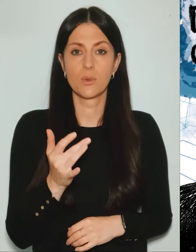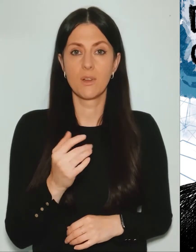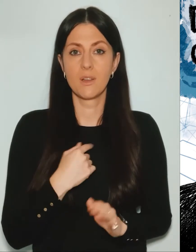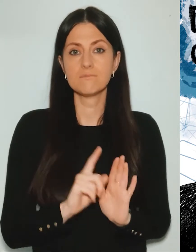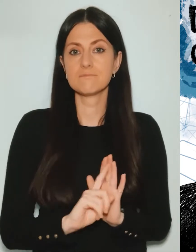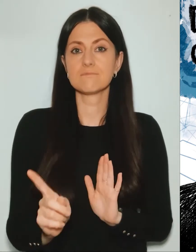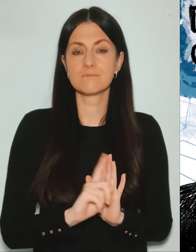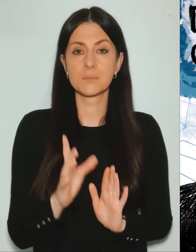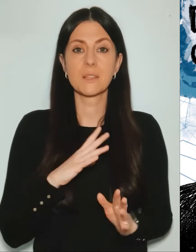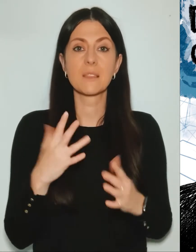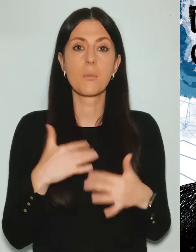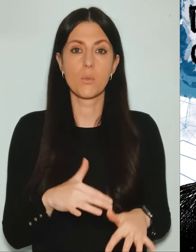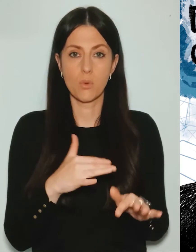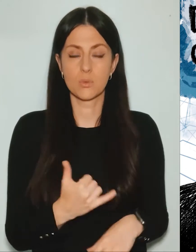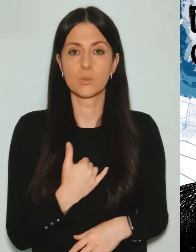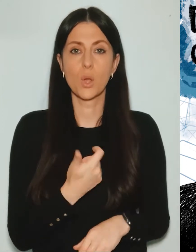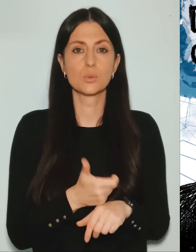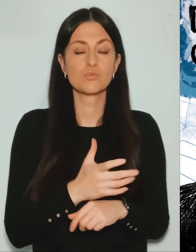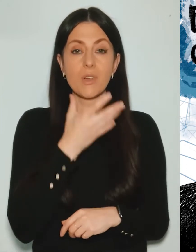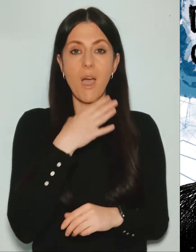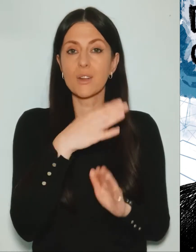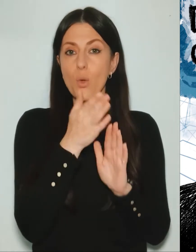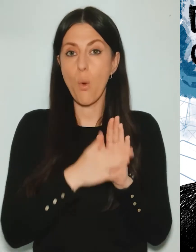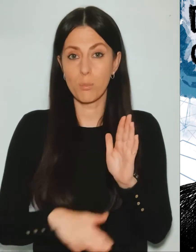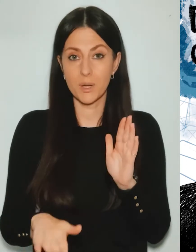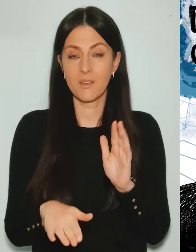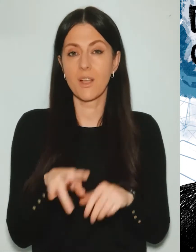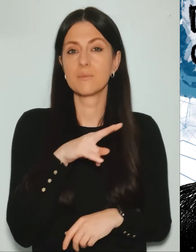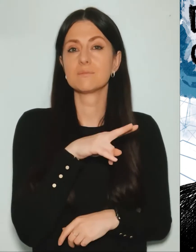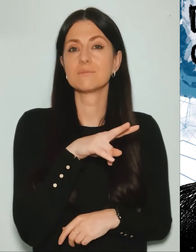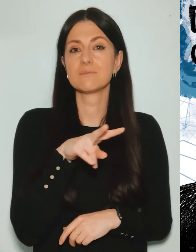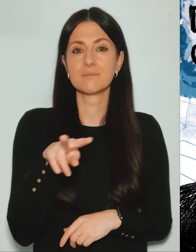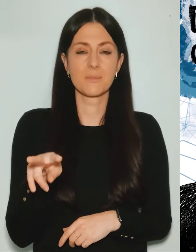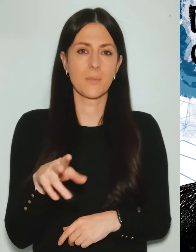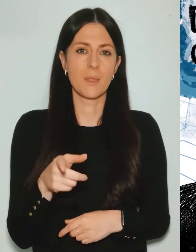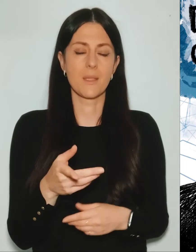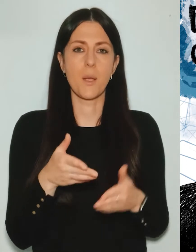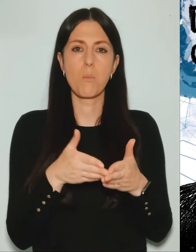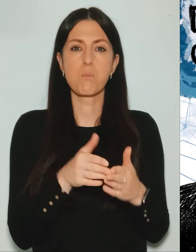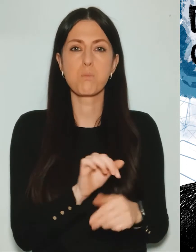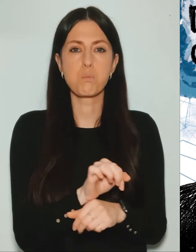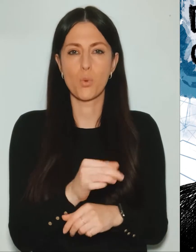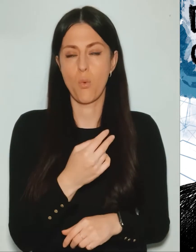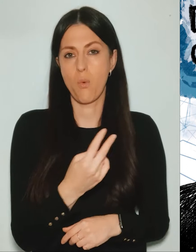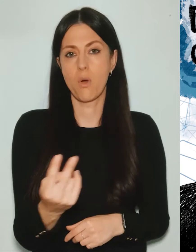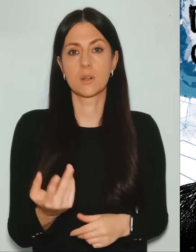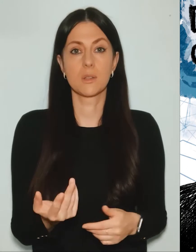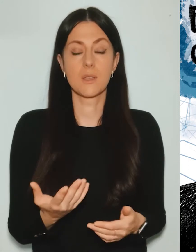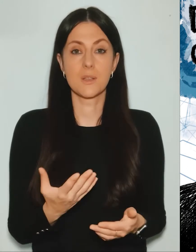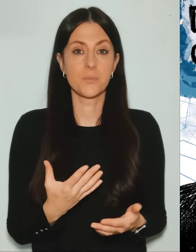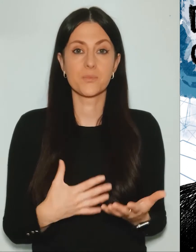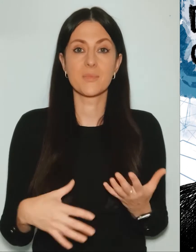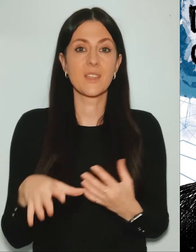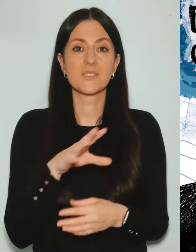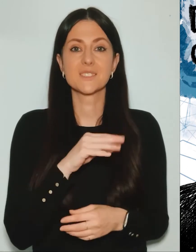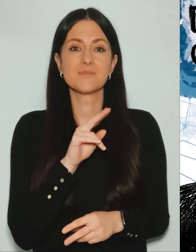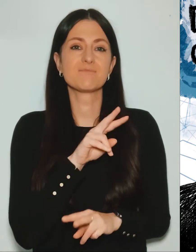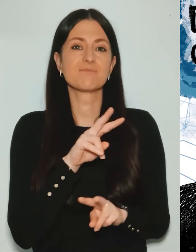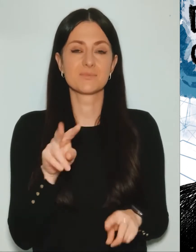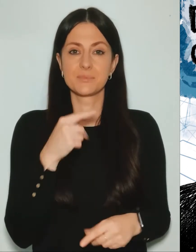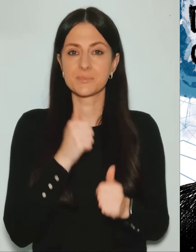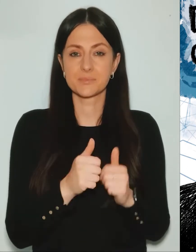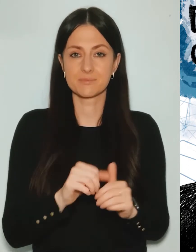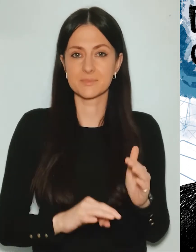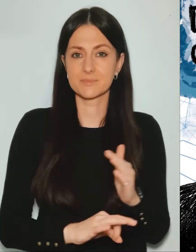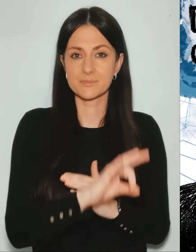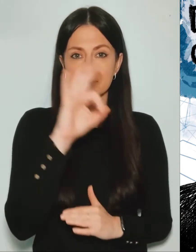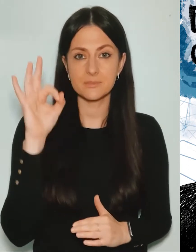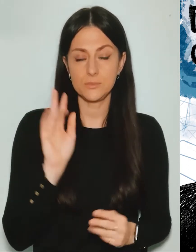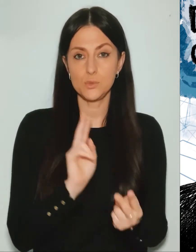We have a very nice cliff, from which you can see the port, from which everyone used to meet the dawn... It's just...